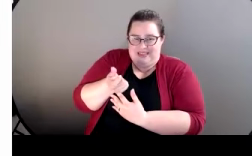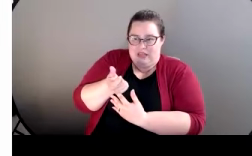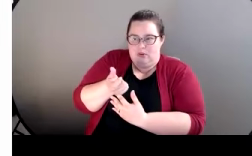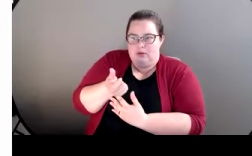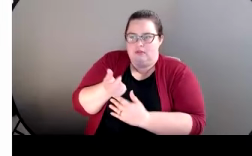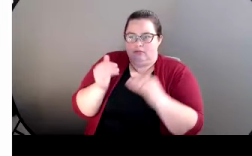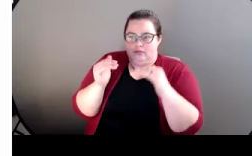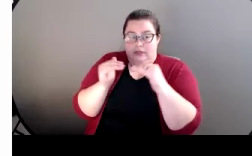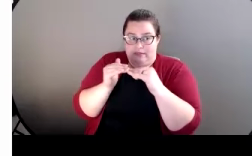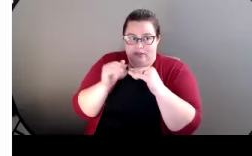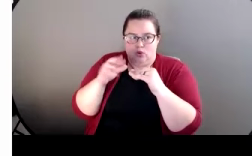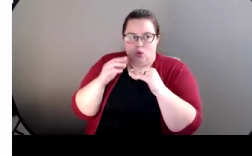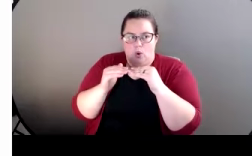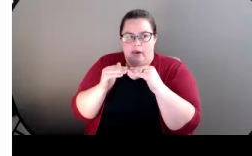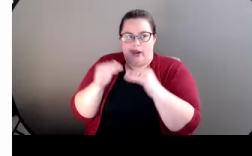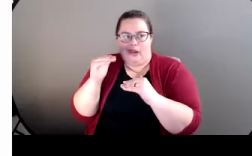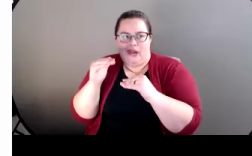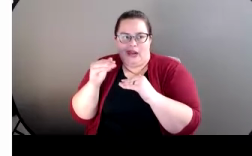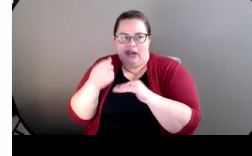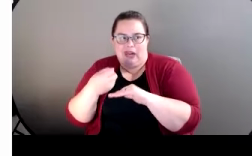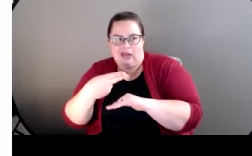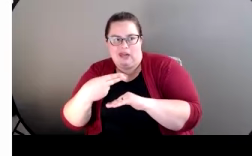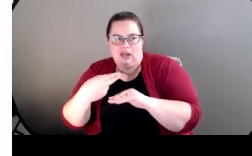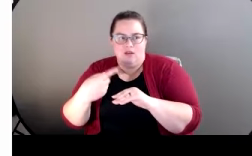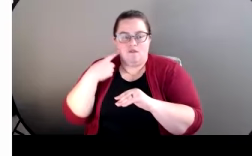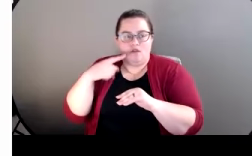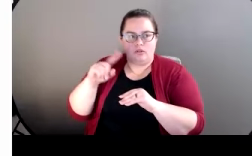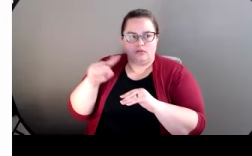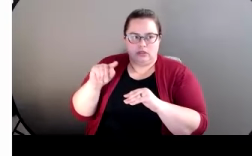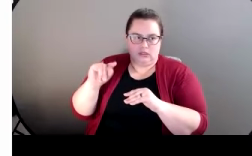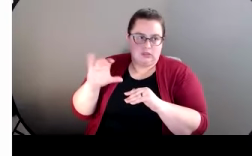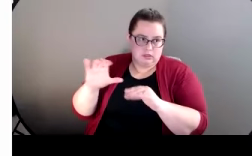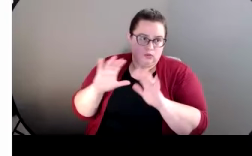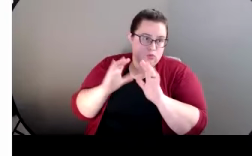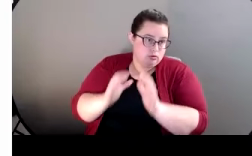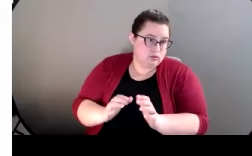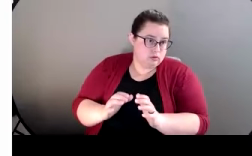or a little bit of a gain, in the ZTC courses now.